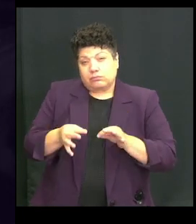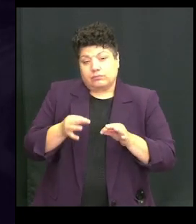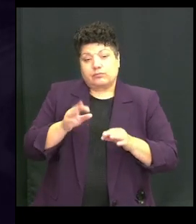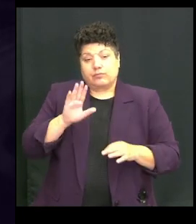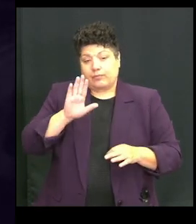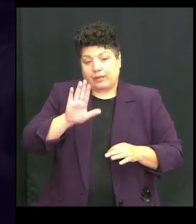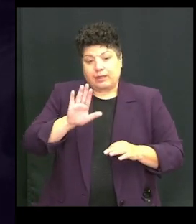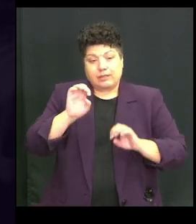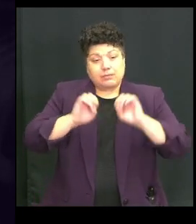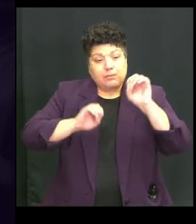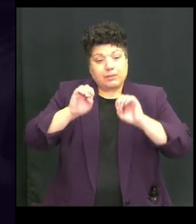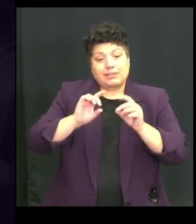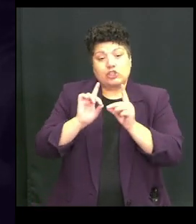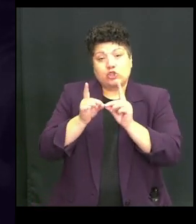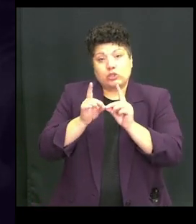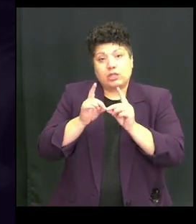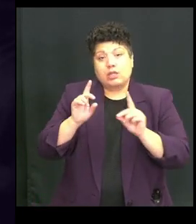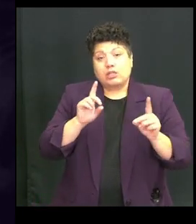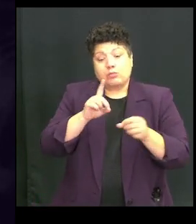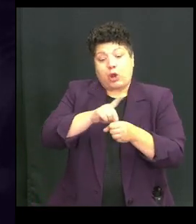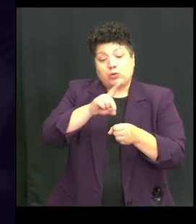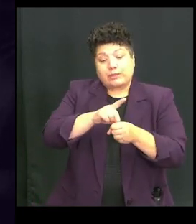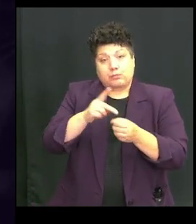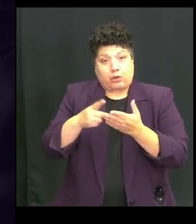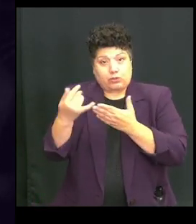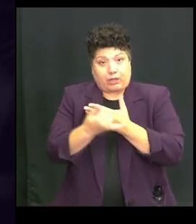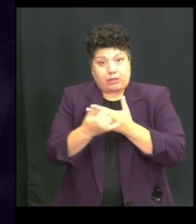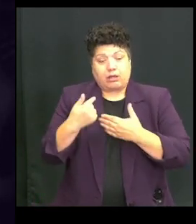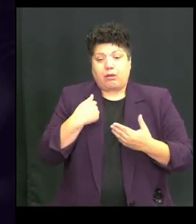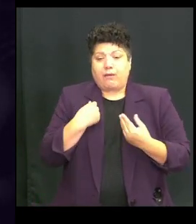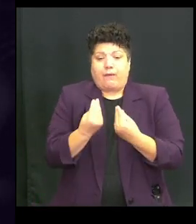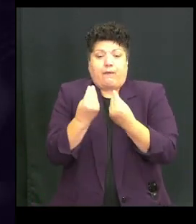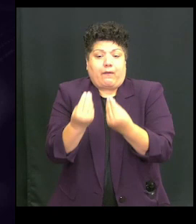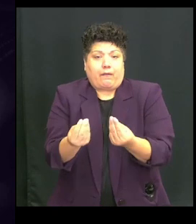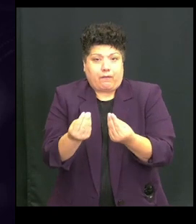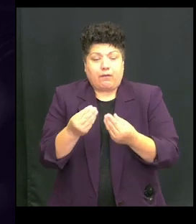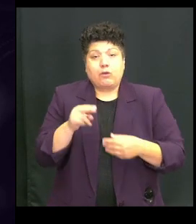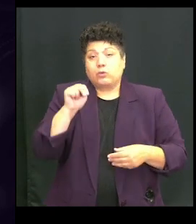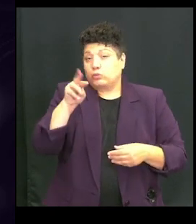In this case, I provided people with four pairs of hypothetical news story profiles.